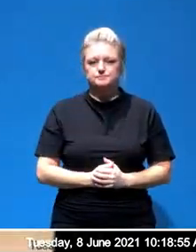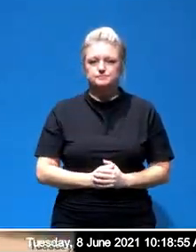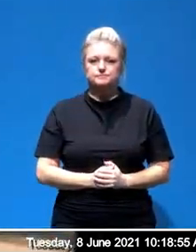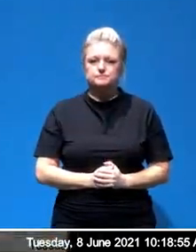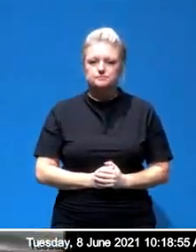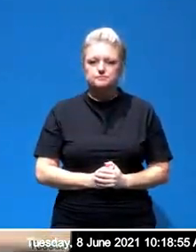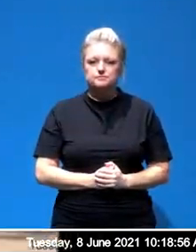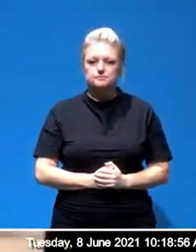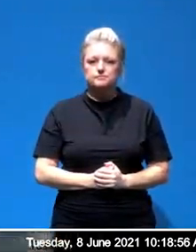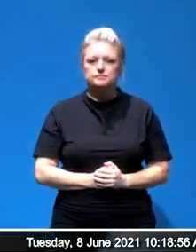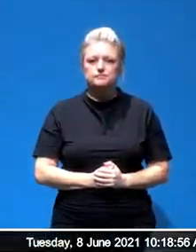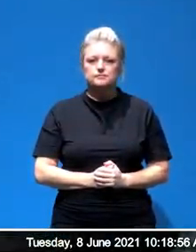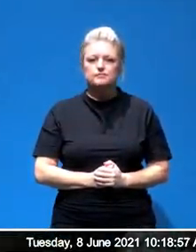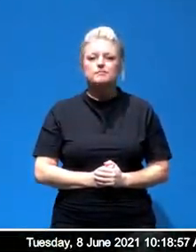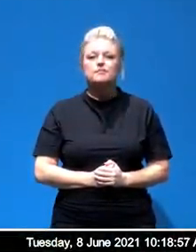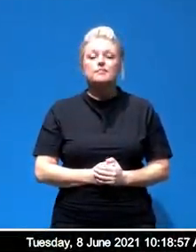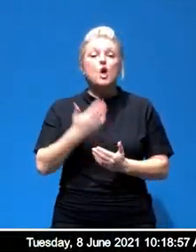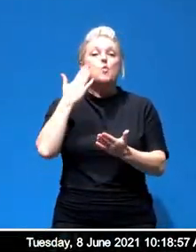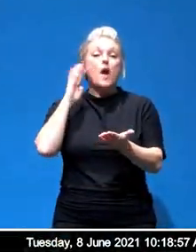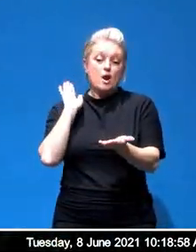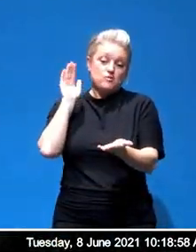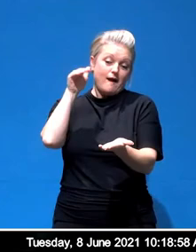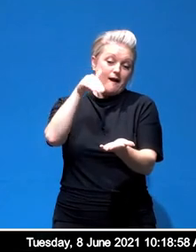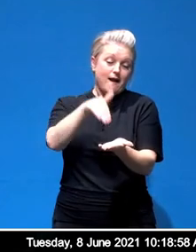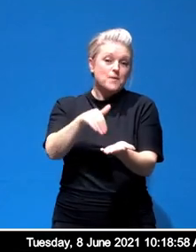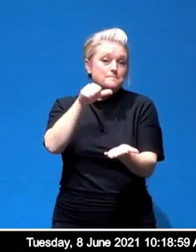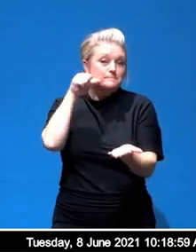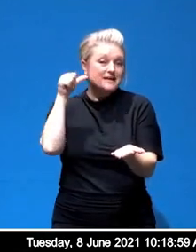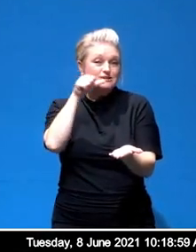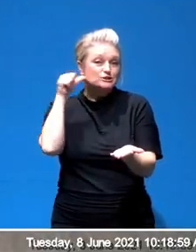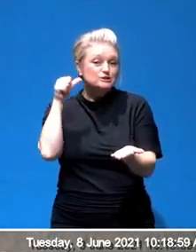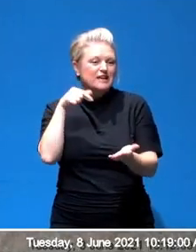The main thing when we go down there, he always finds a stick somewhere.